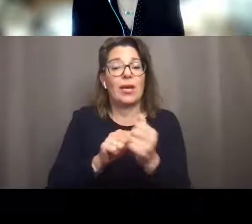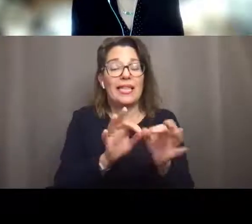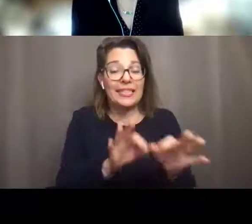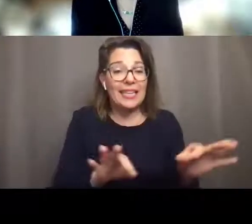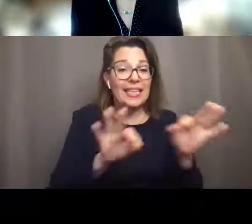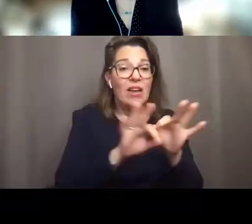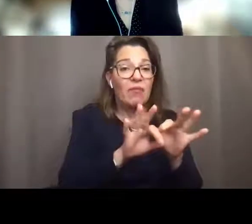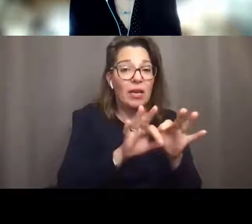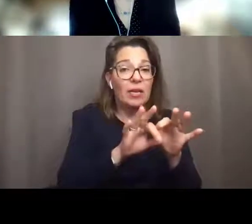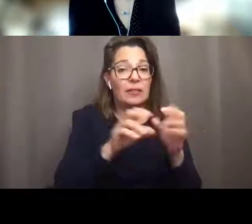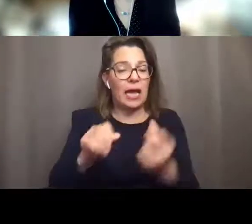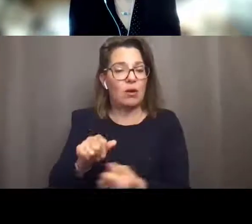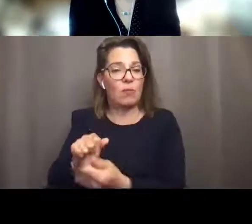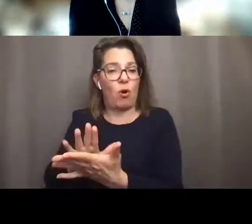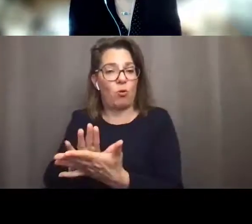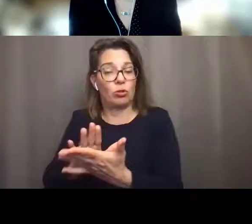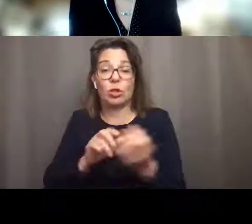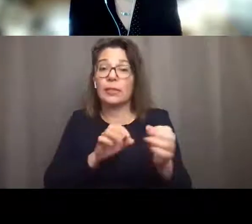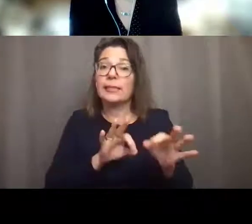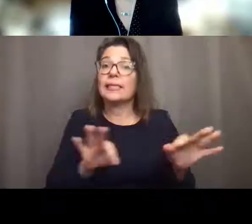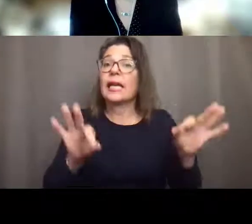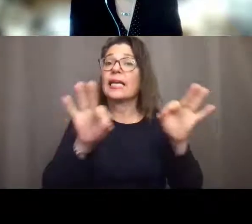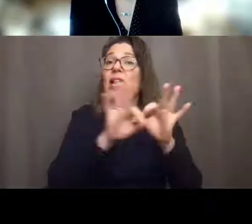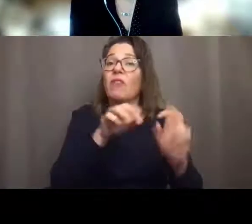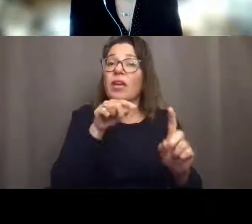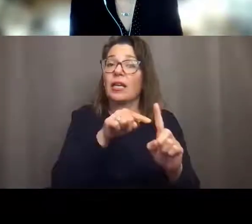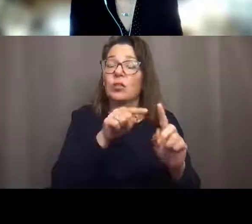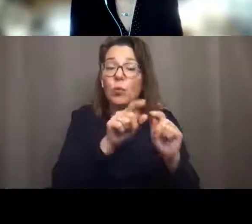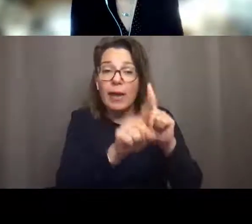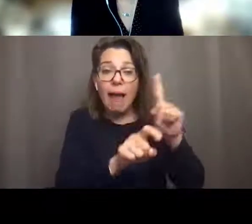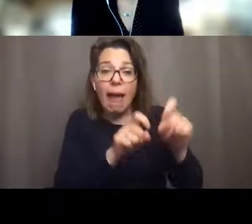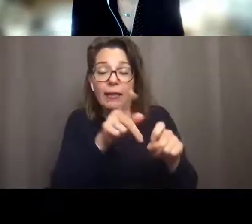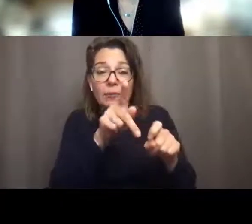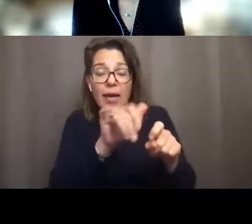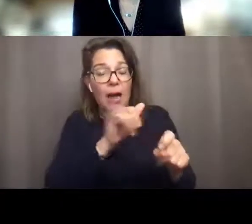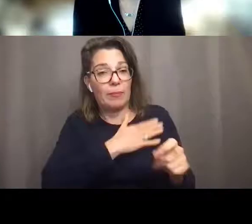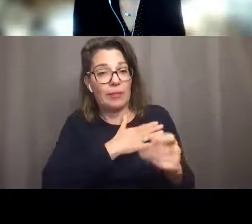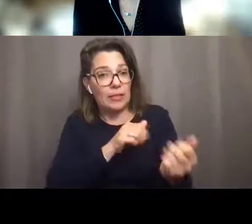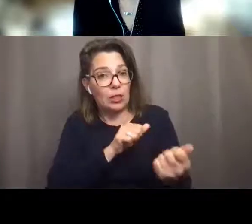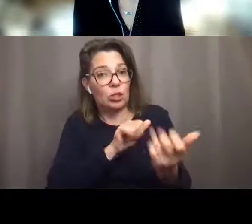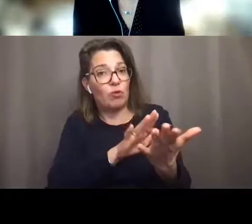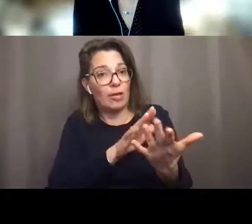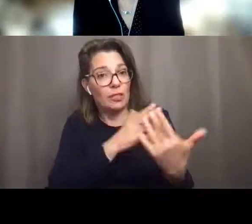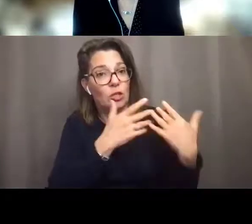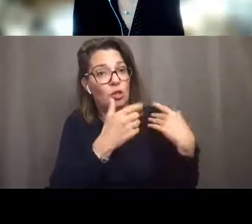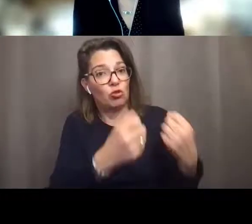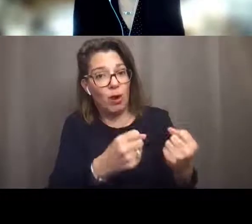So under significance, we ask that you, the PI, addresses the strength and weaknesses and the rigor of the prior research